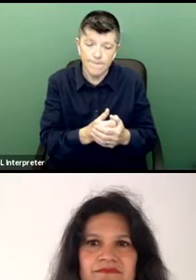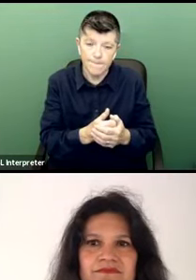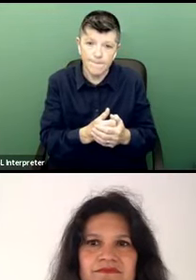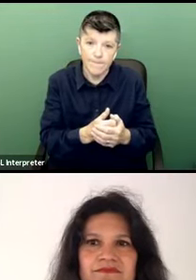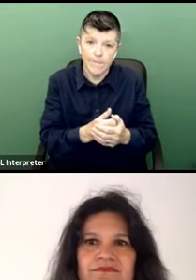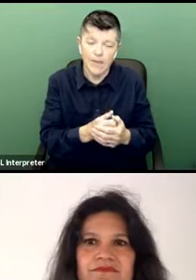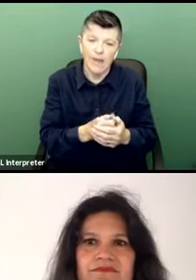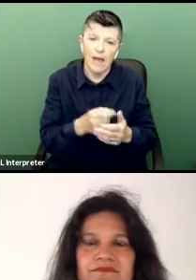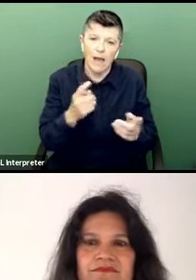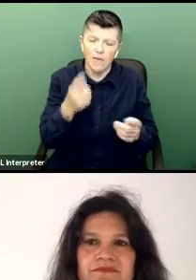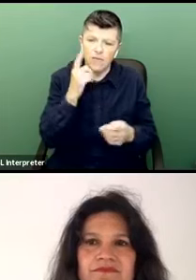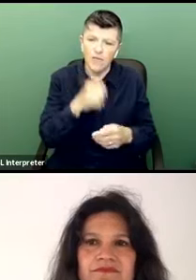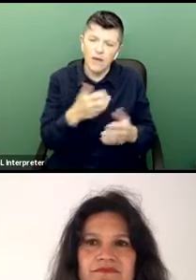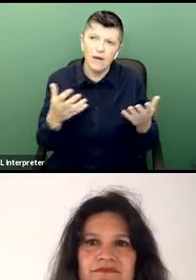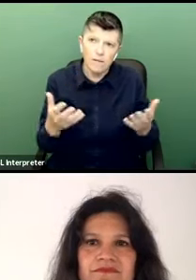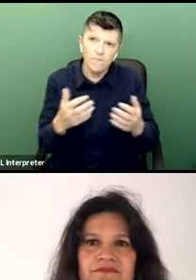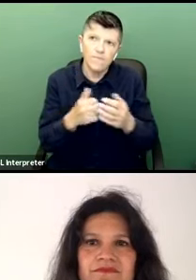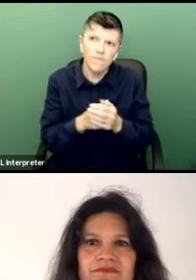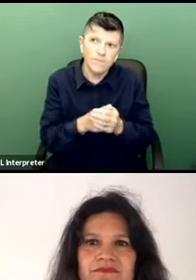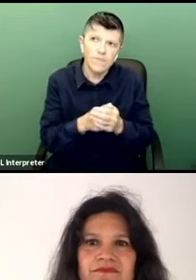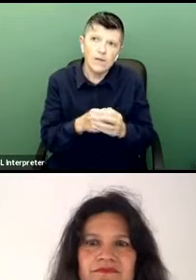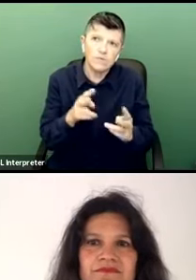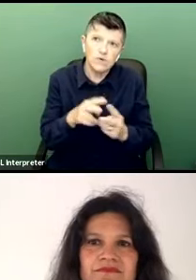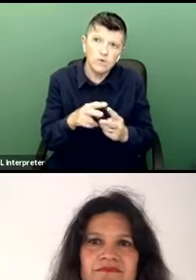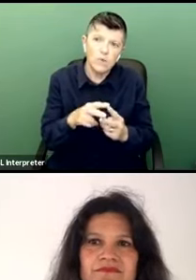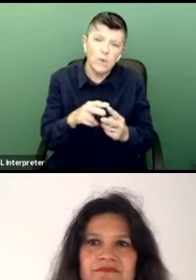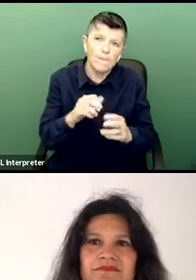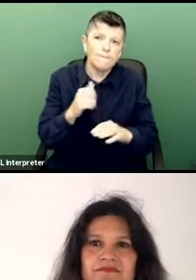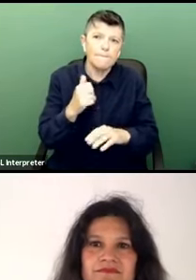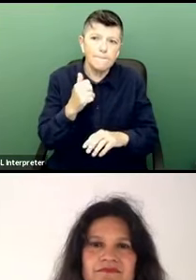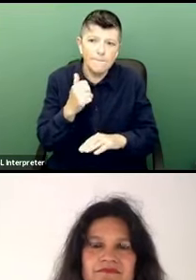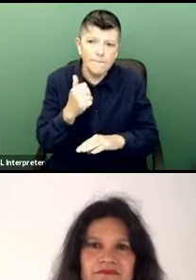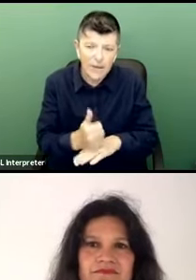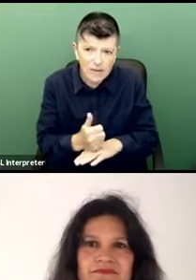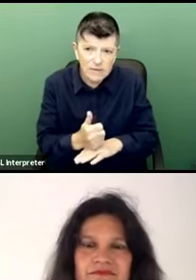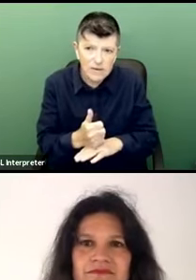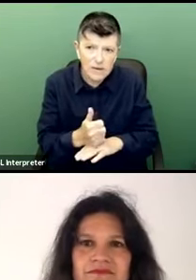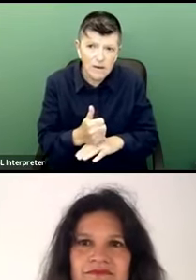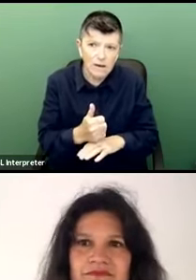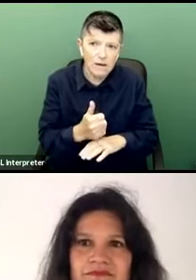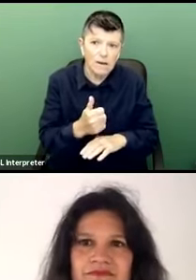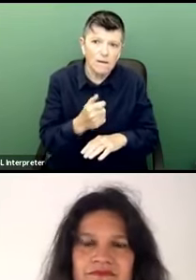at resent. And a question from Susan riff kin how do you apply your analysis